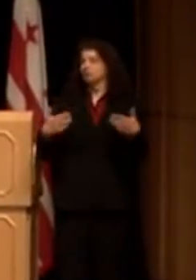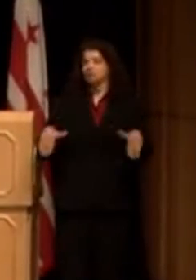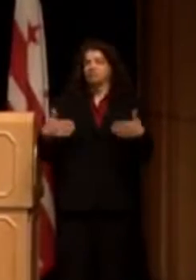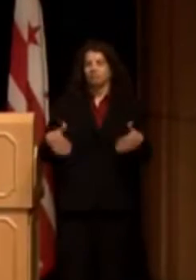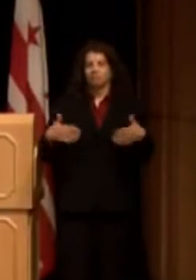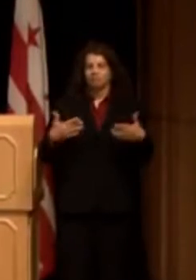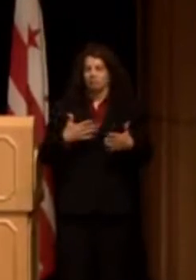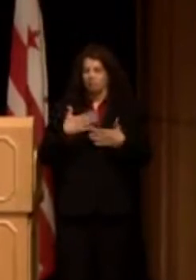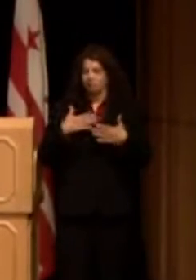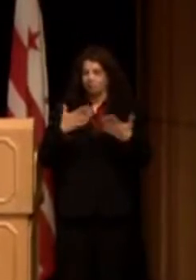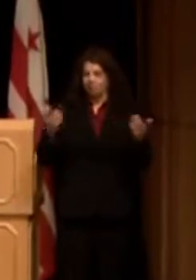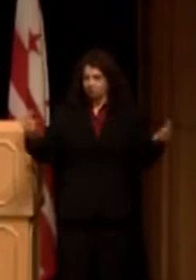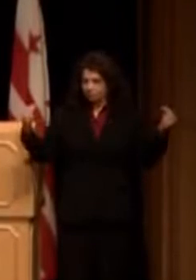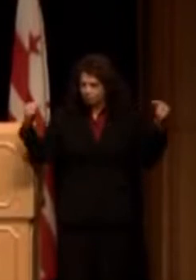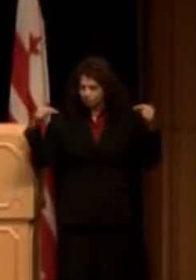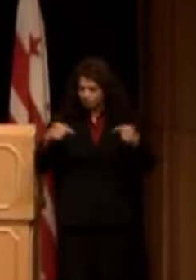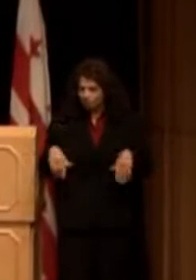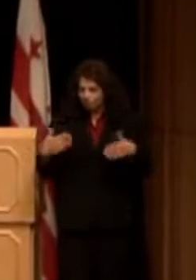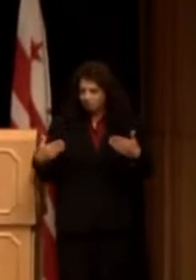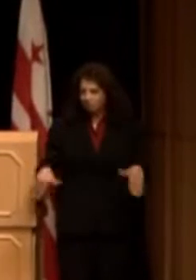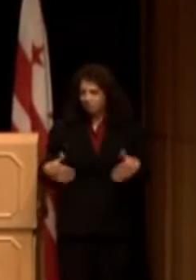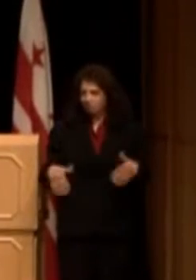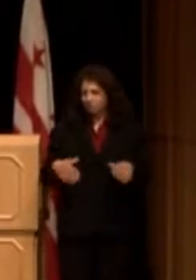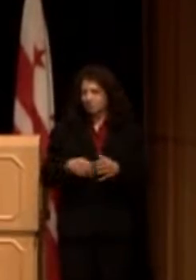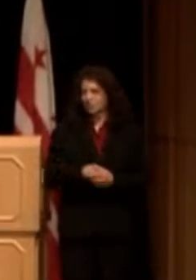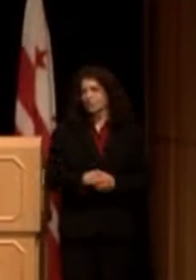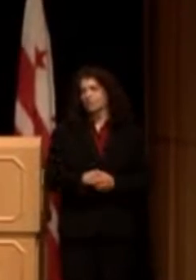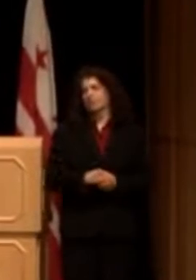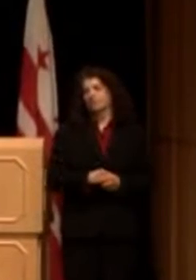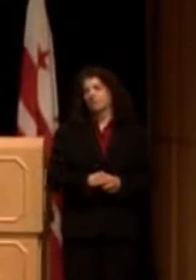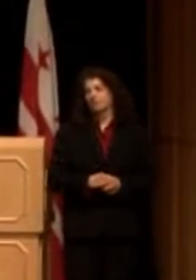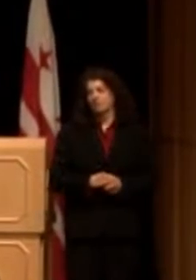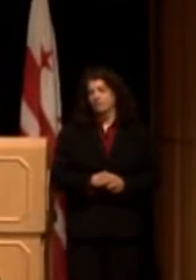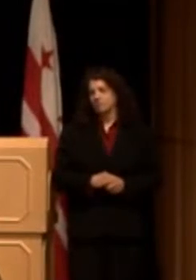THIRD YEAR IN A ROW THAT WE HAVE DONE THIS TO REALLY TALK ABOUT A